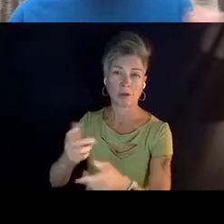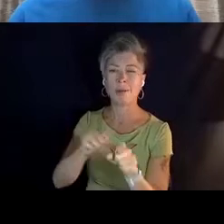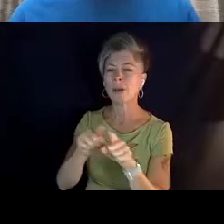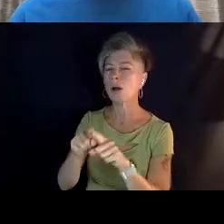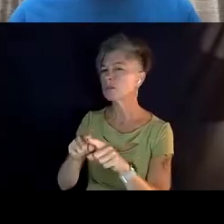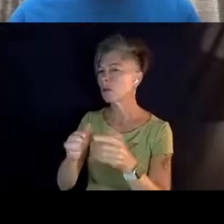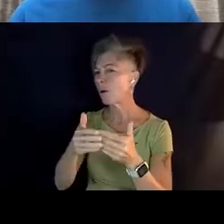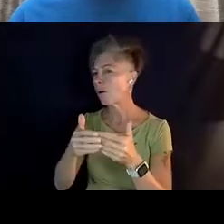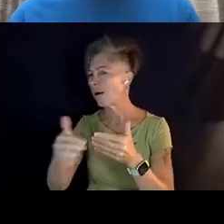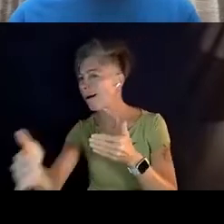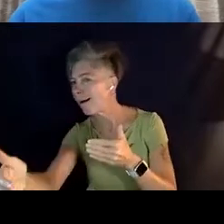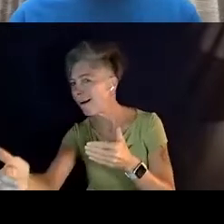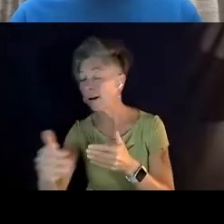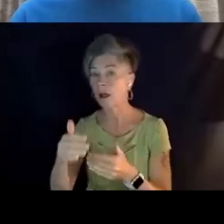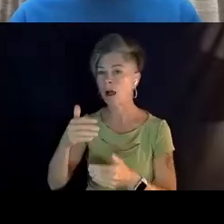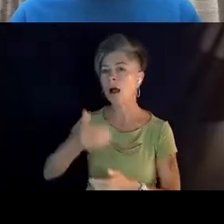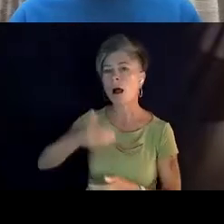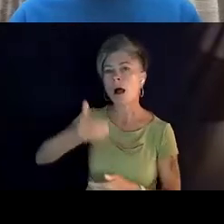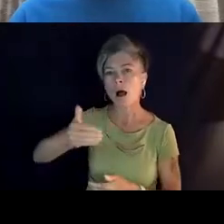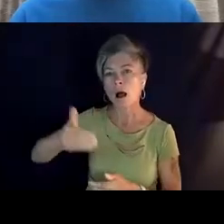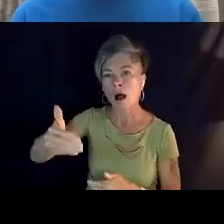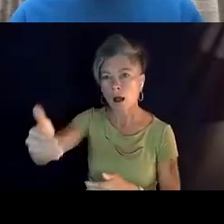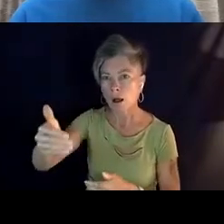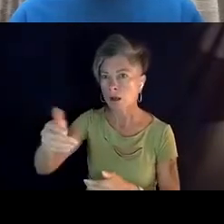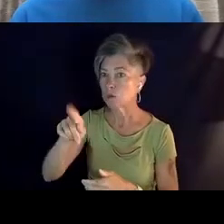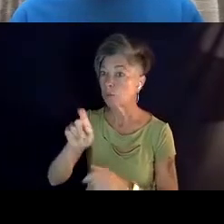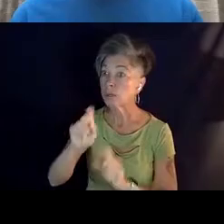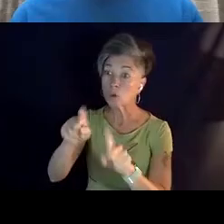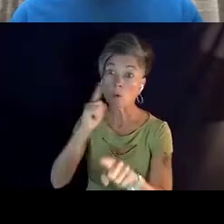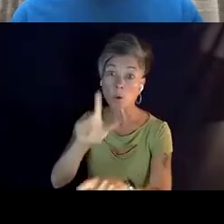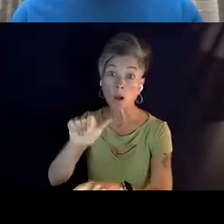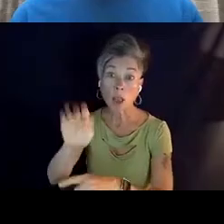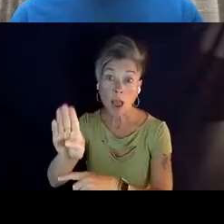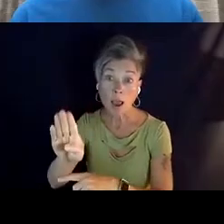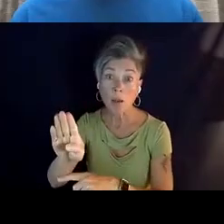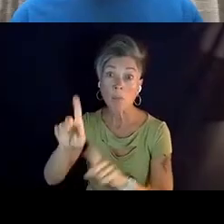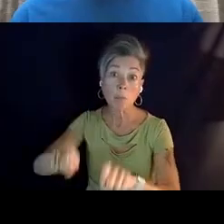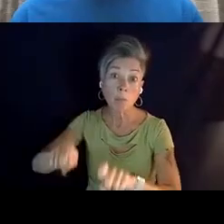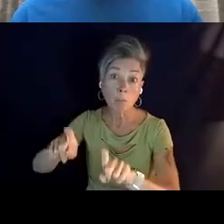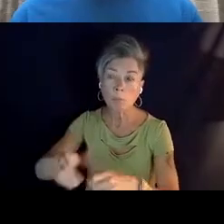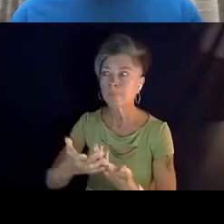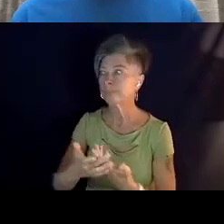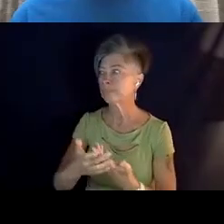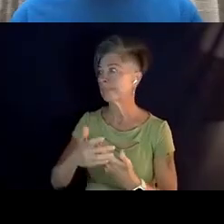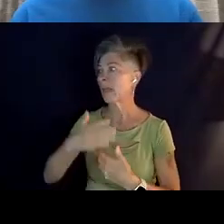So how frequent are you expected to have labs completed? How frequent are you expected to see your provider?